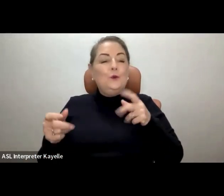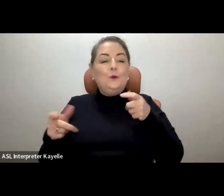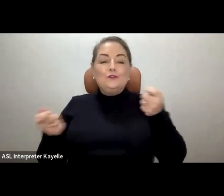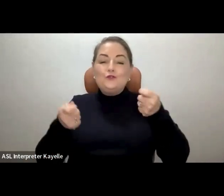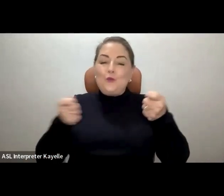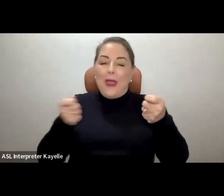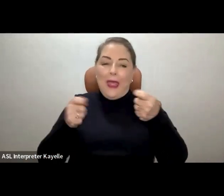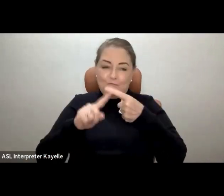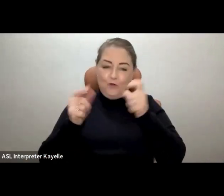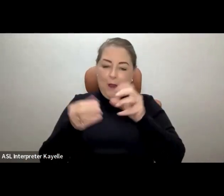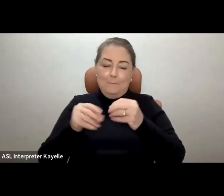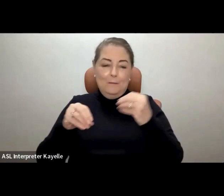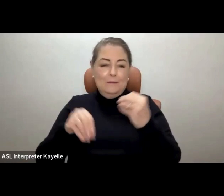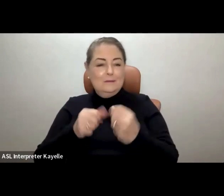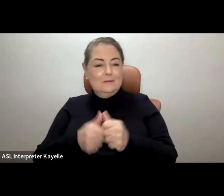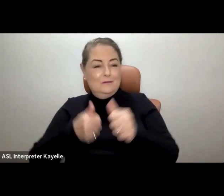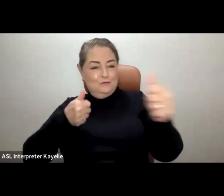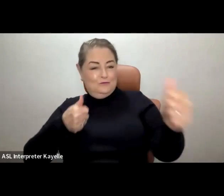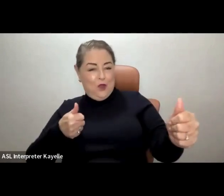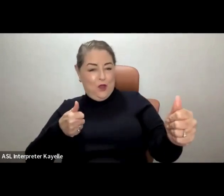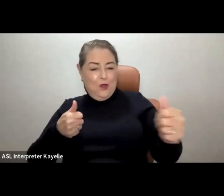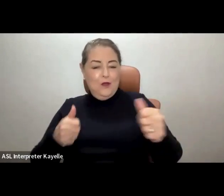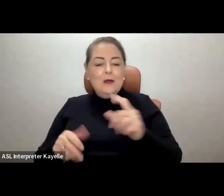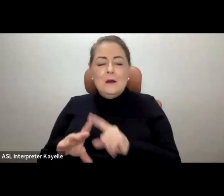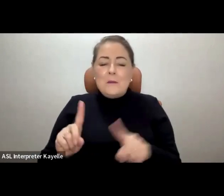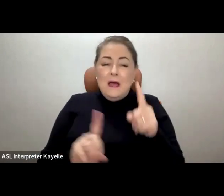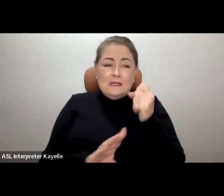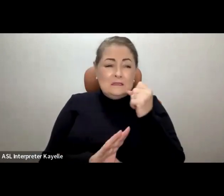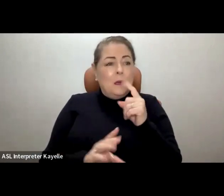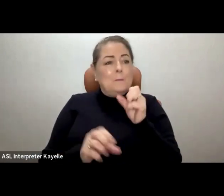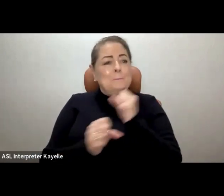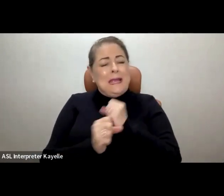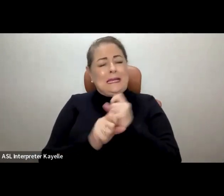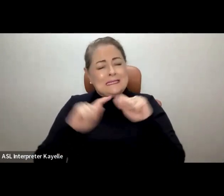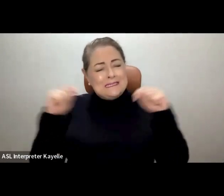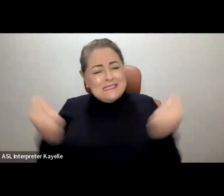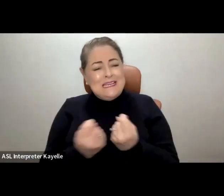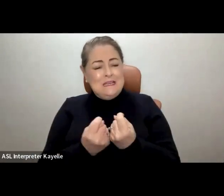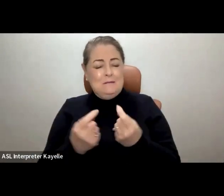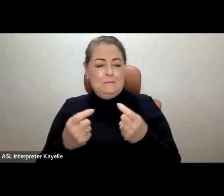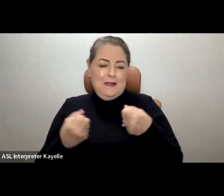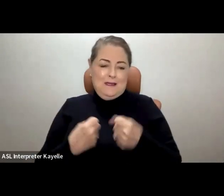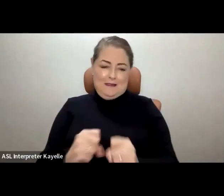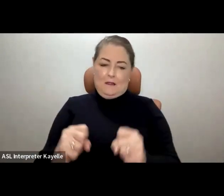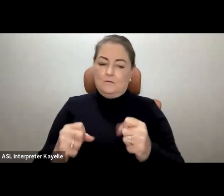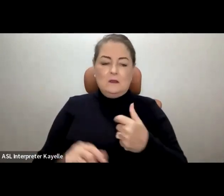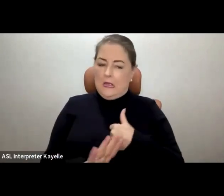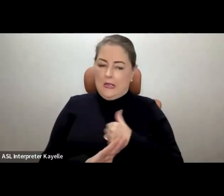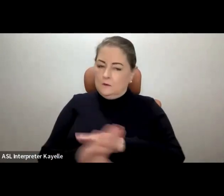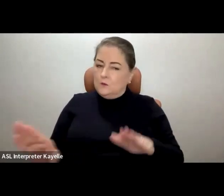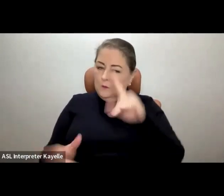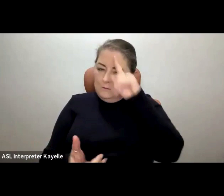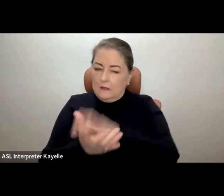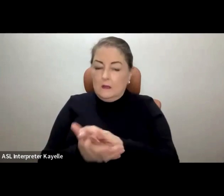happening. But also it means just make make it a team effort. I'm not a believer that films are made only by the director.